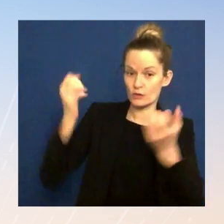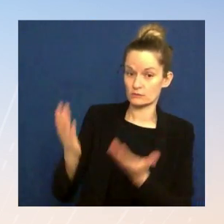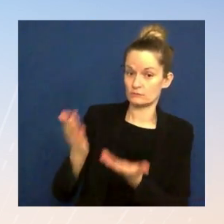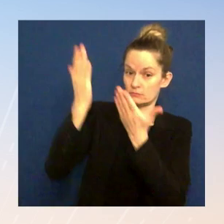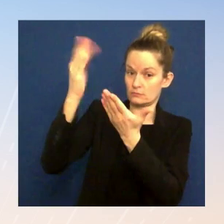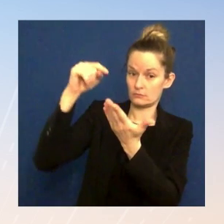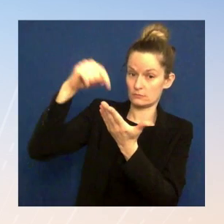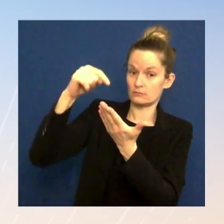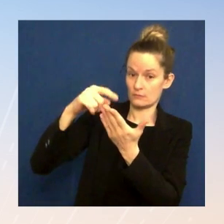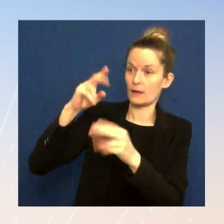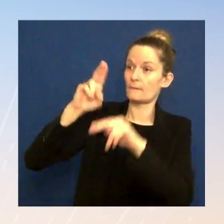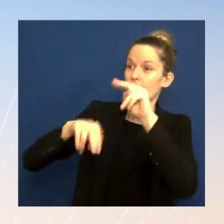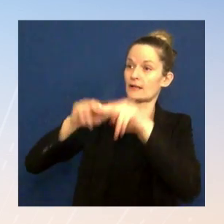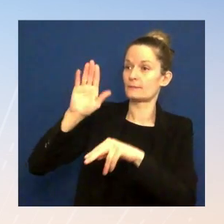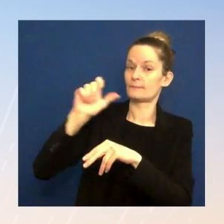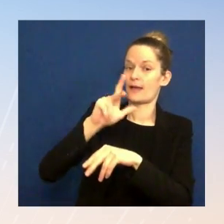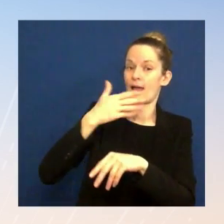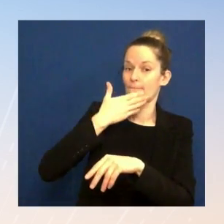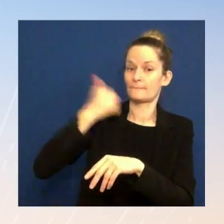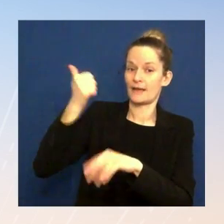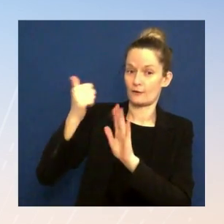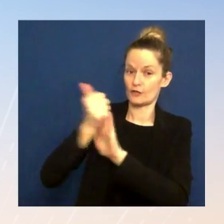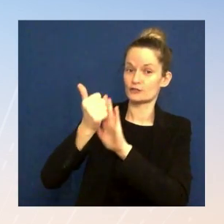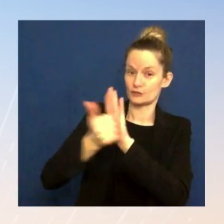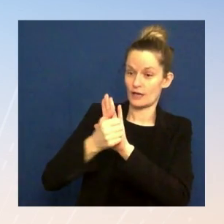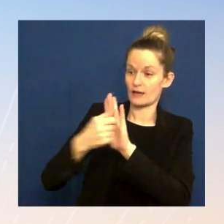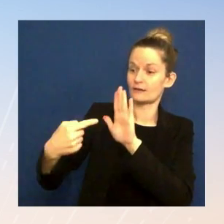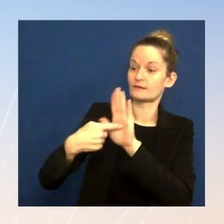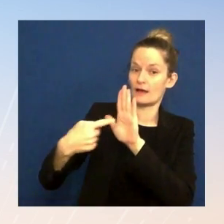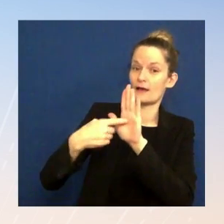he rolled out a series of tax reform initiatives